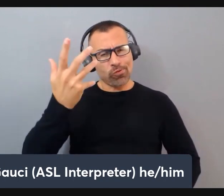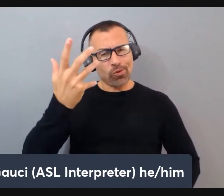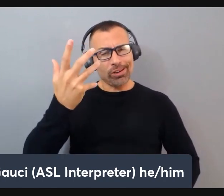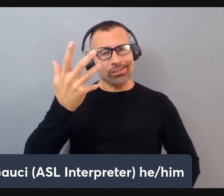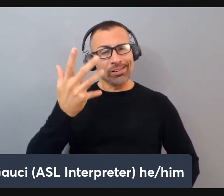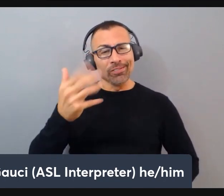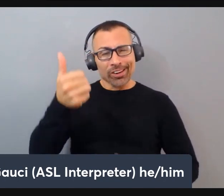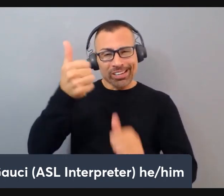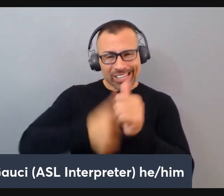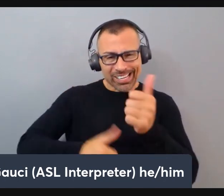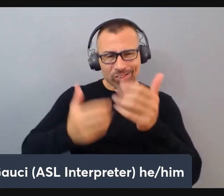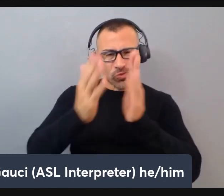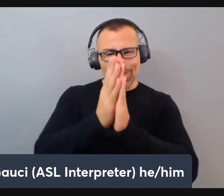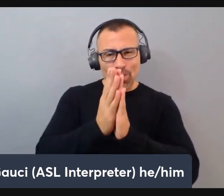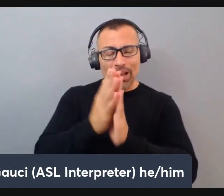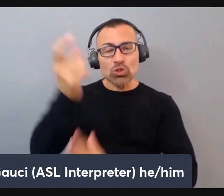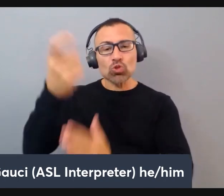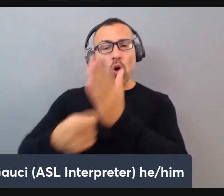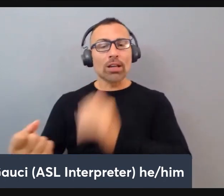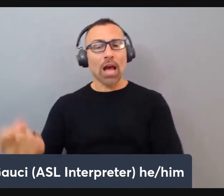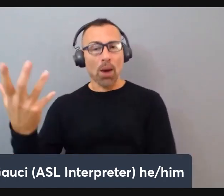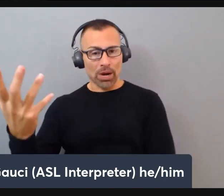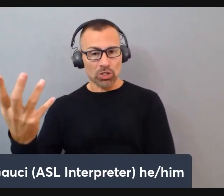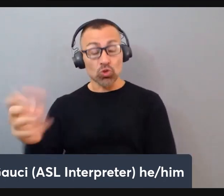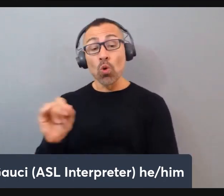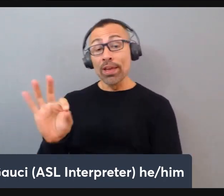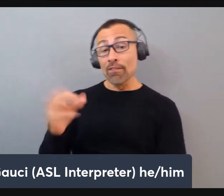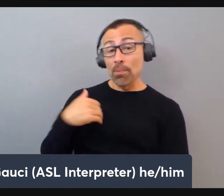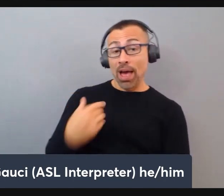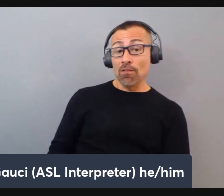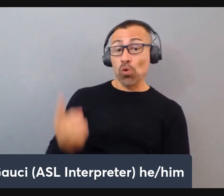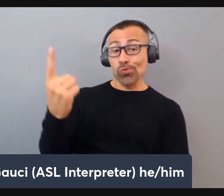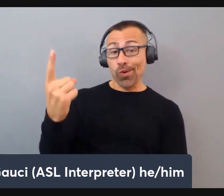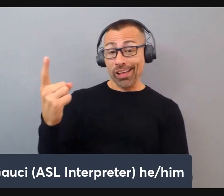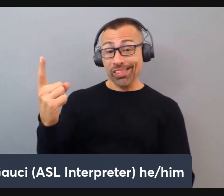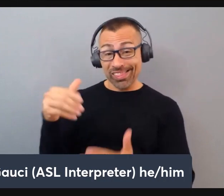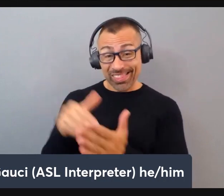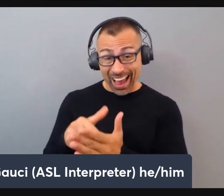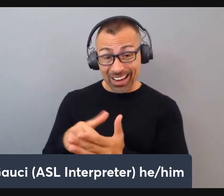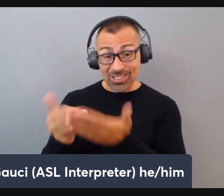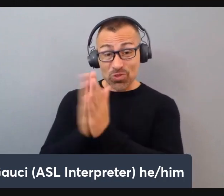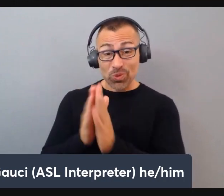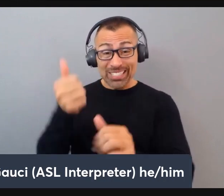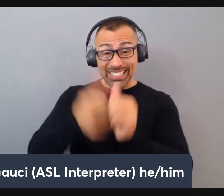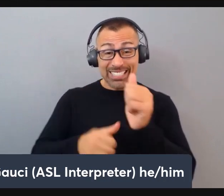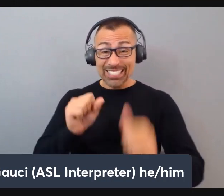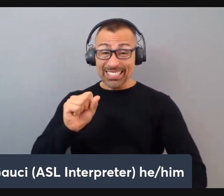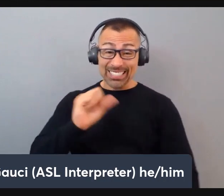I'm getting a thousand requests per second, maybe even, you know, 10,000 requests per second from my customers,